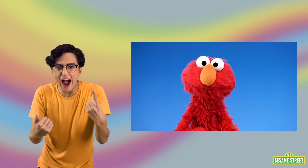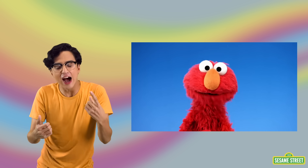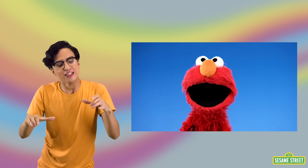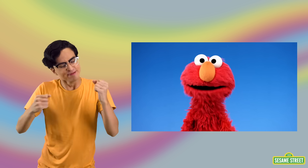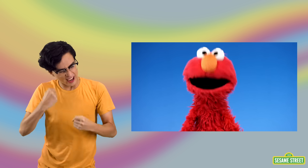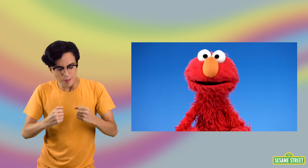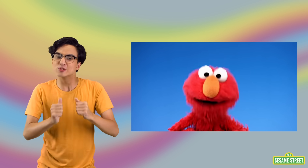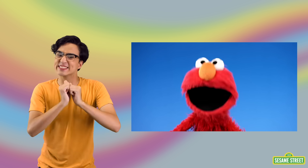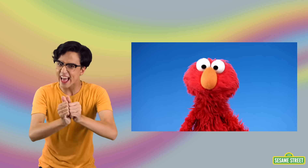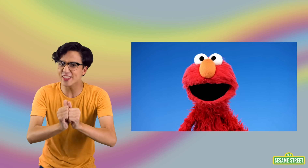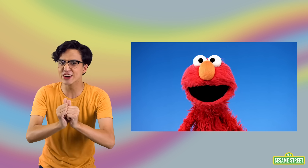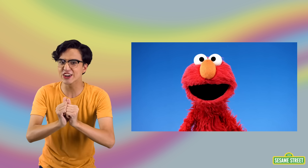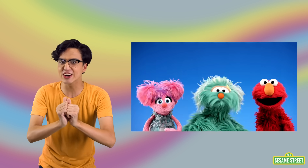Let's stomp together!